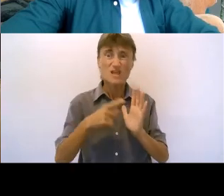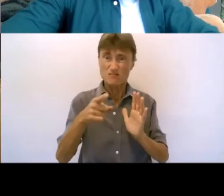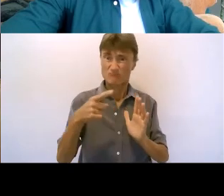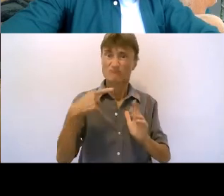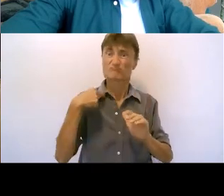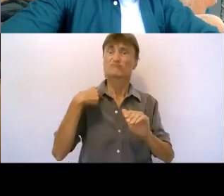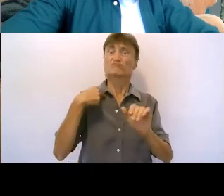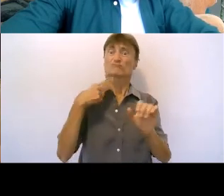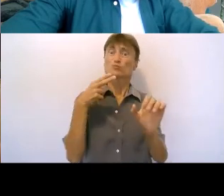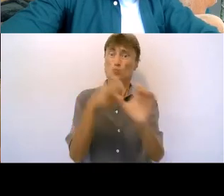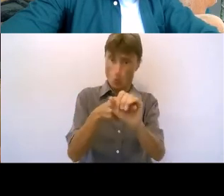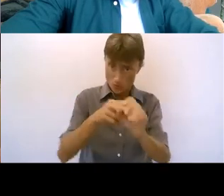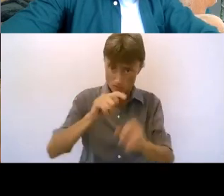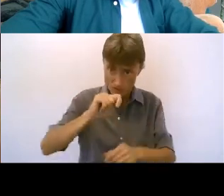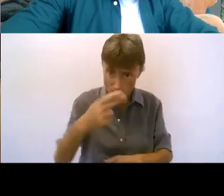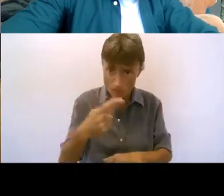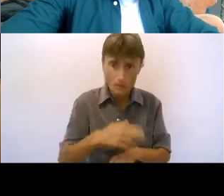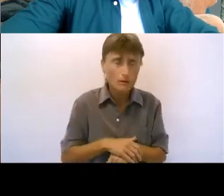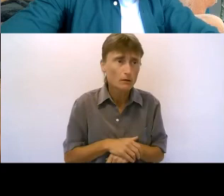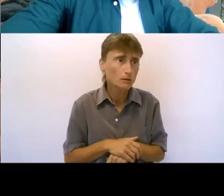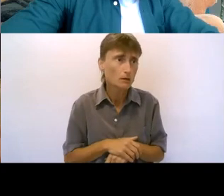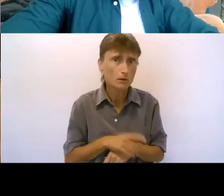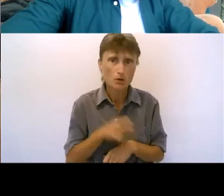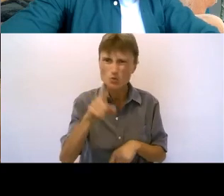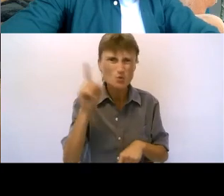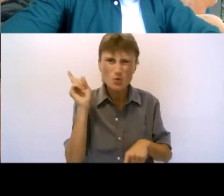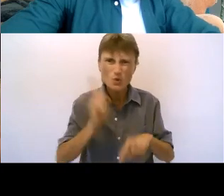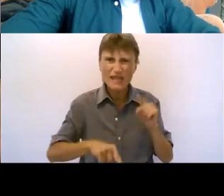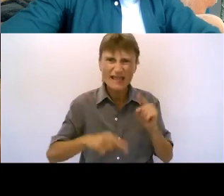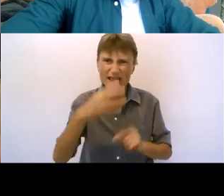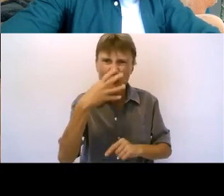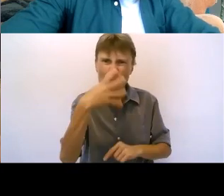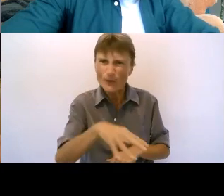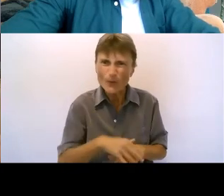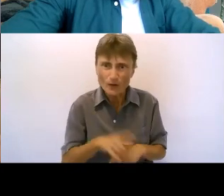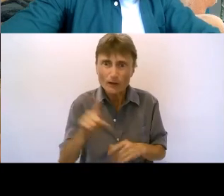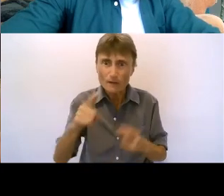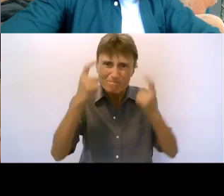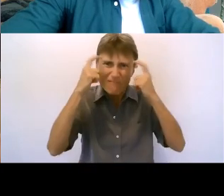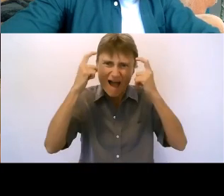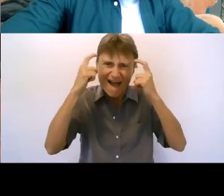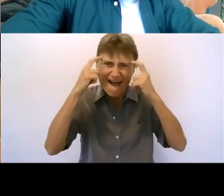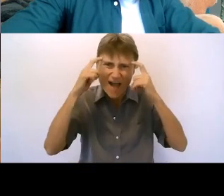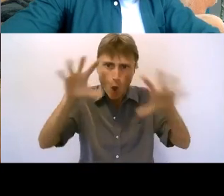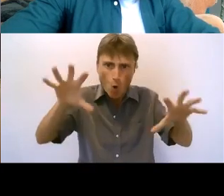acknowledge what has happened in the five town halls, or at least I can't.